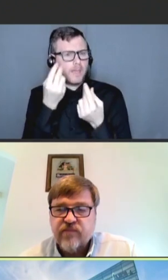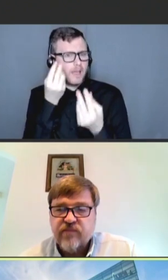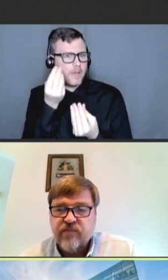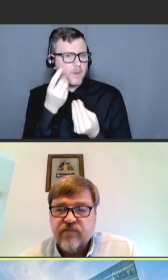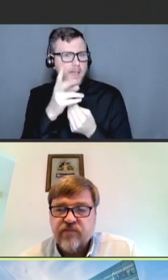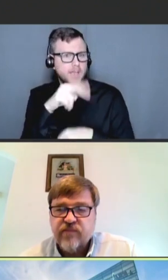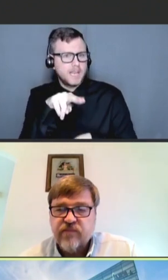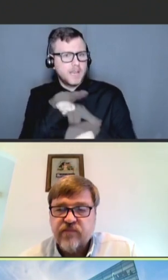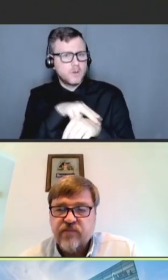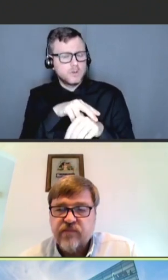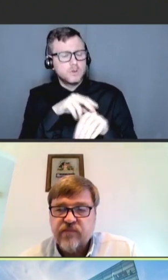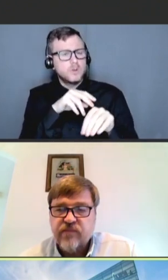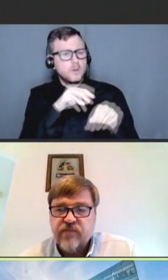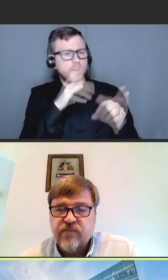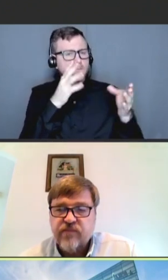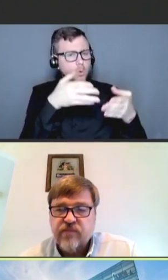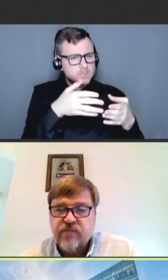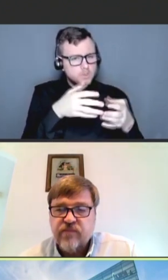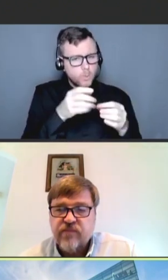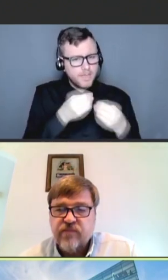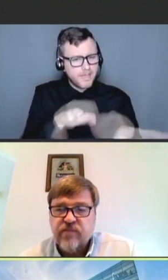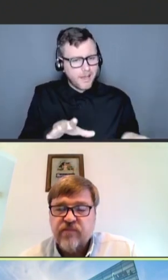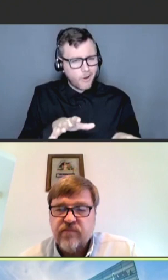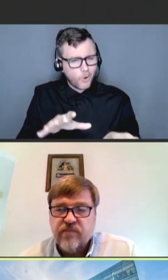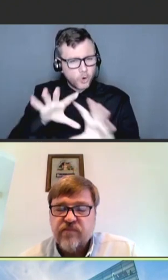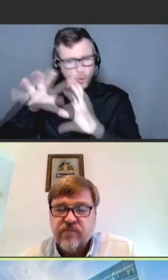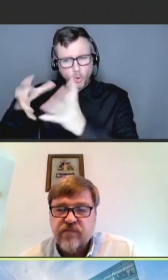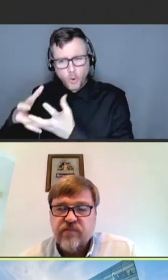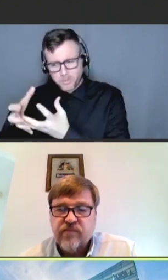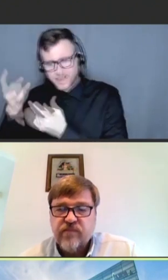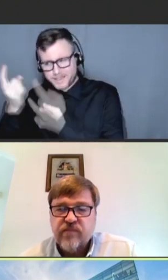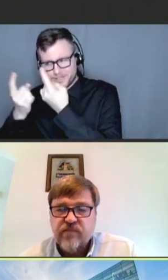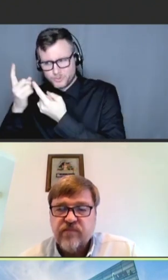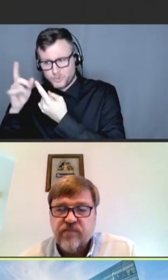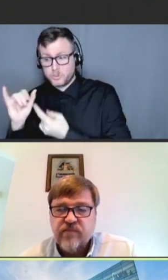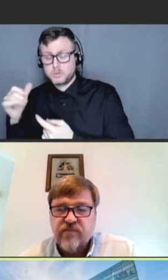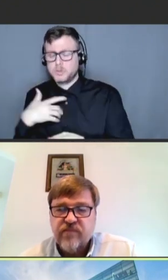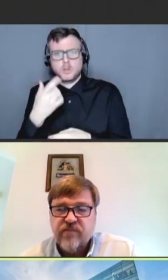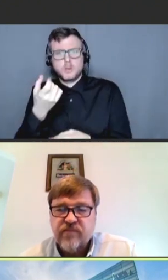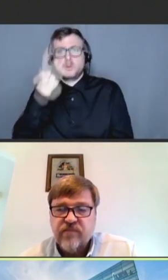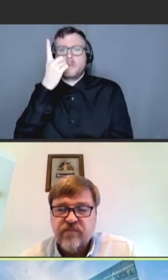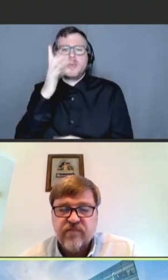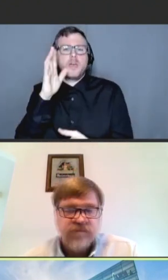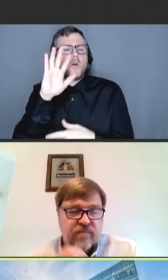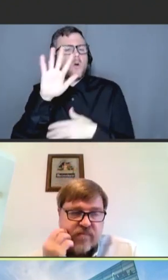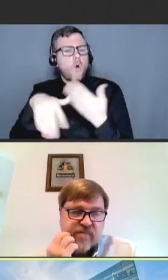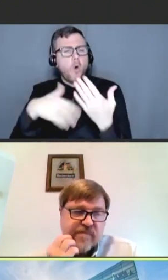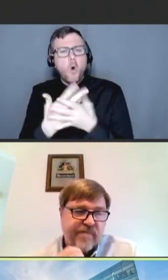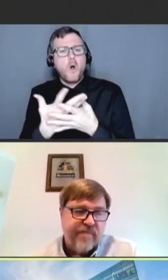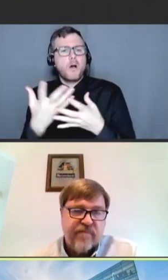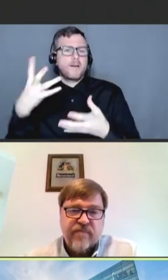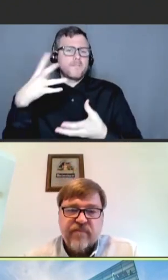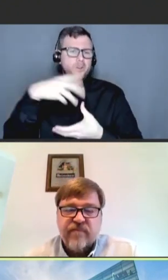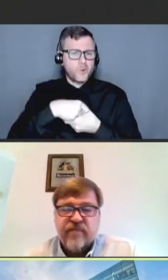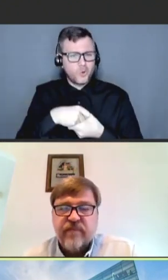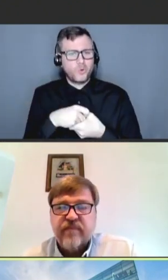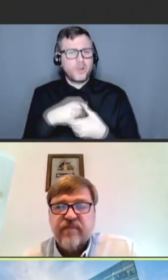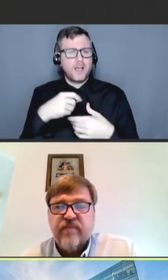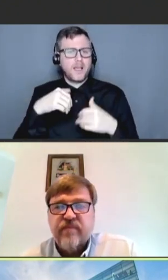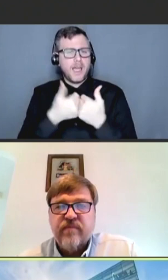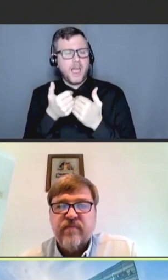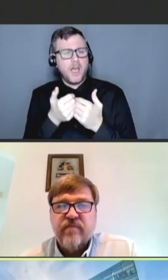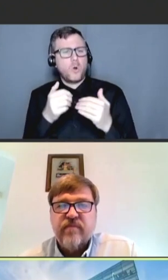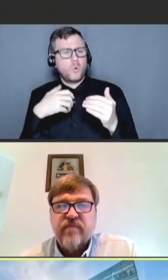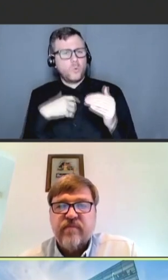without thinking globally. So that's all -- that all factors into how we outline this report, and